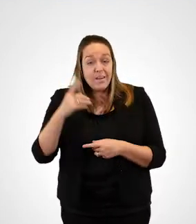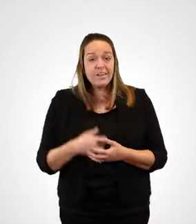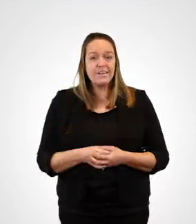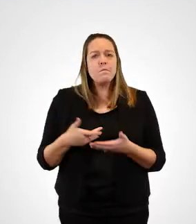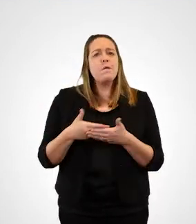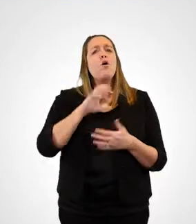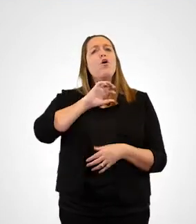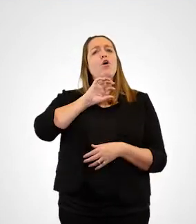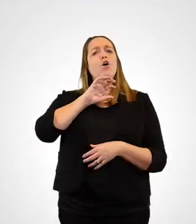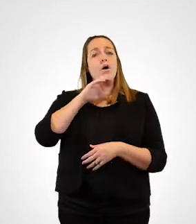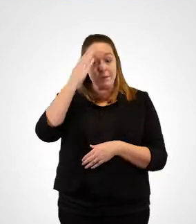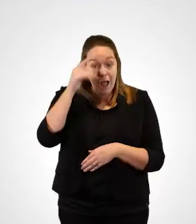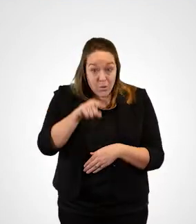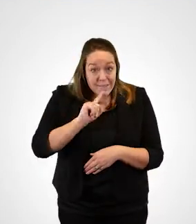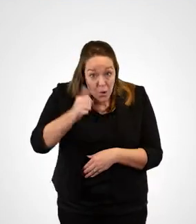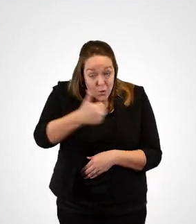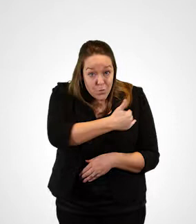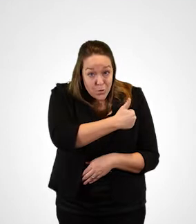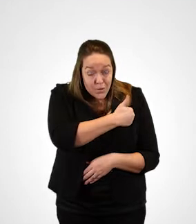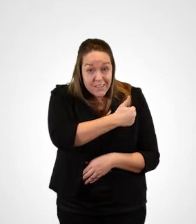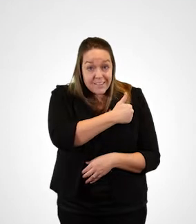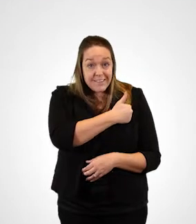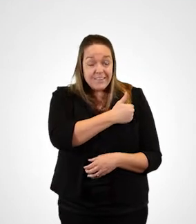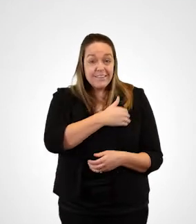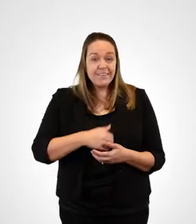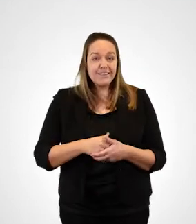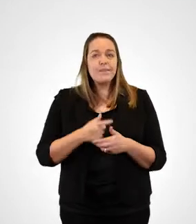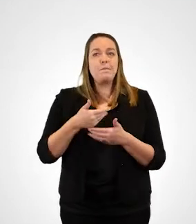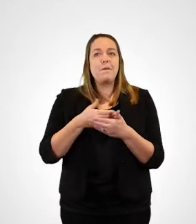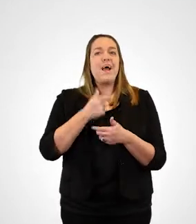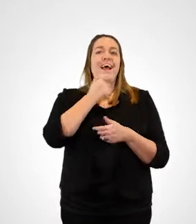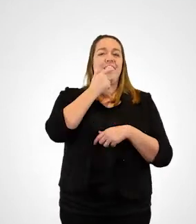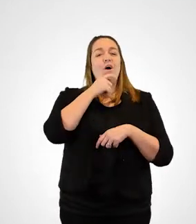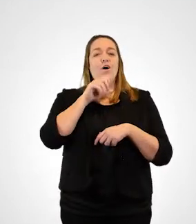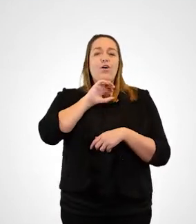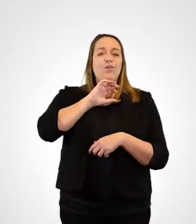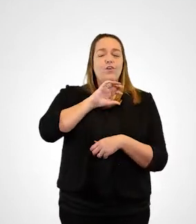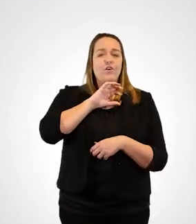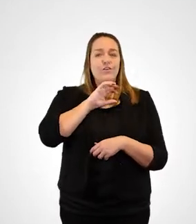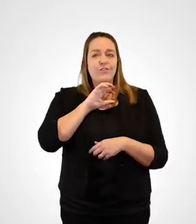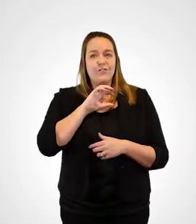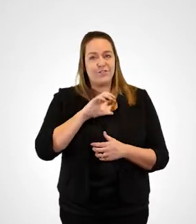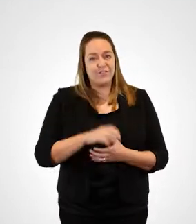(Child babbles)